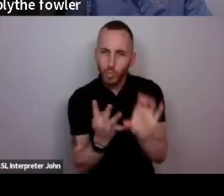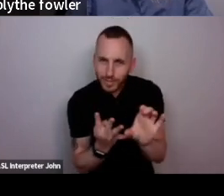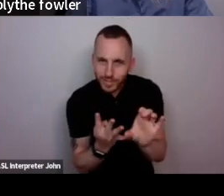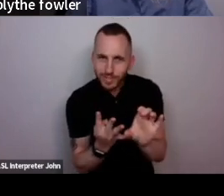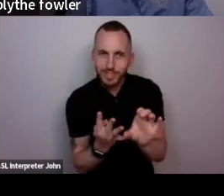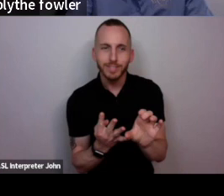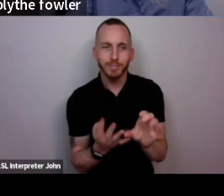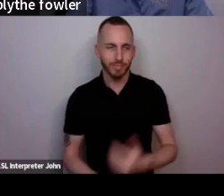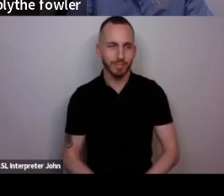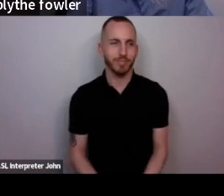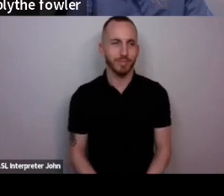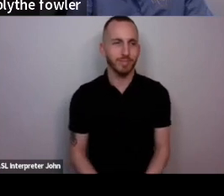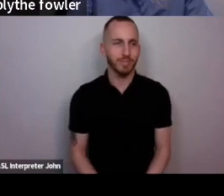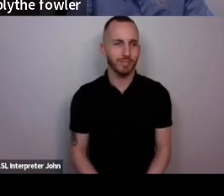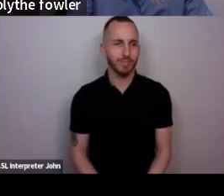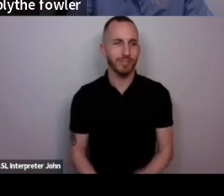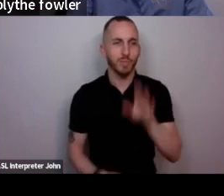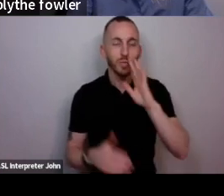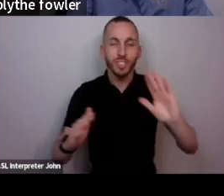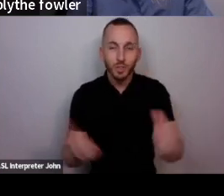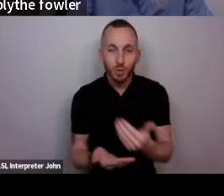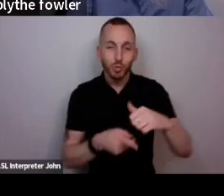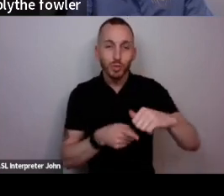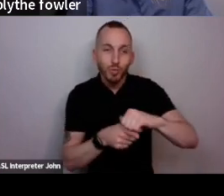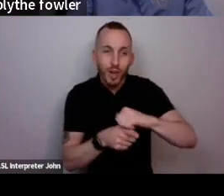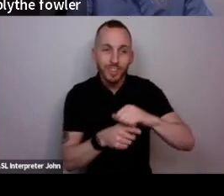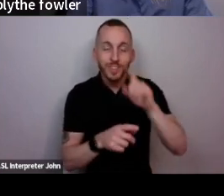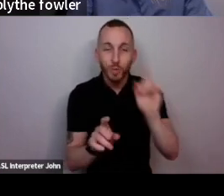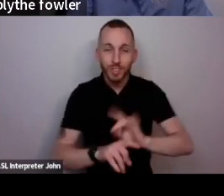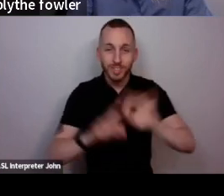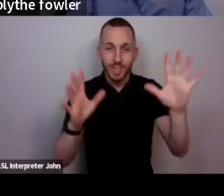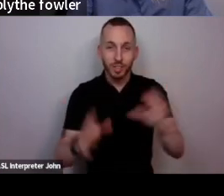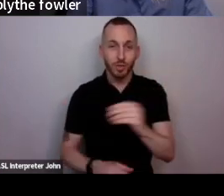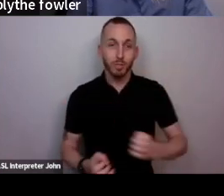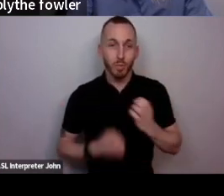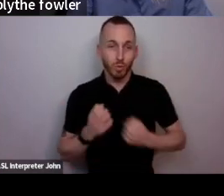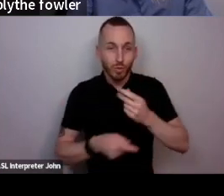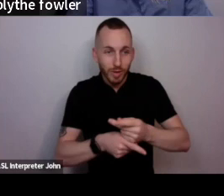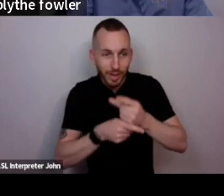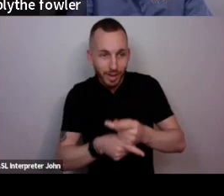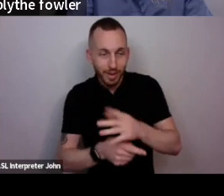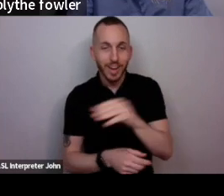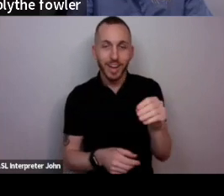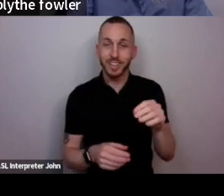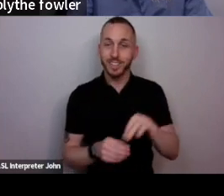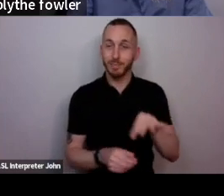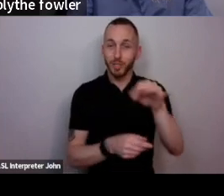We want to introduce practices of disaster emotional care and disaster spiritual care as well